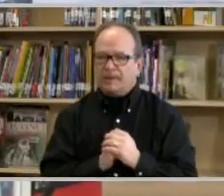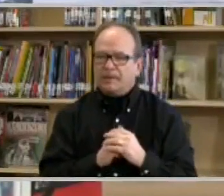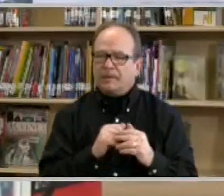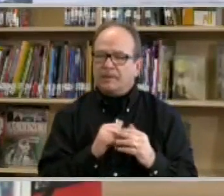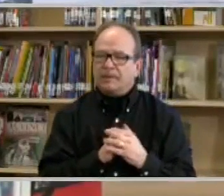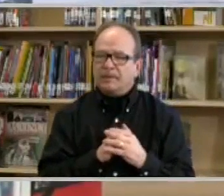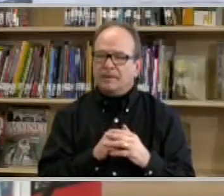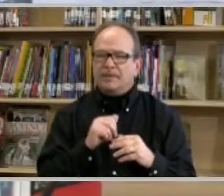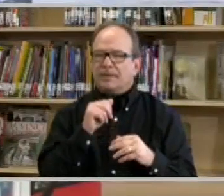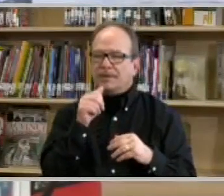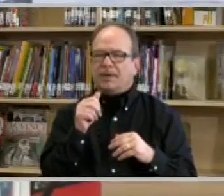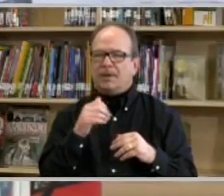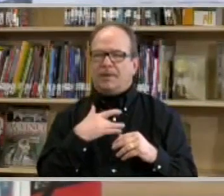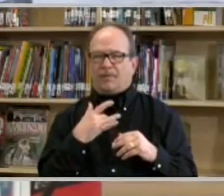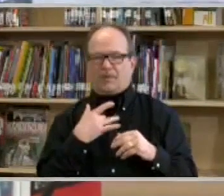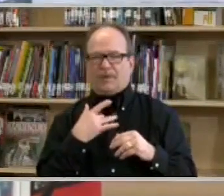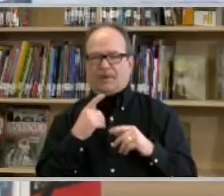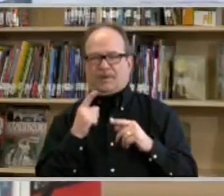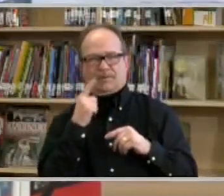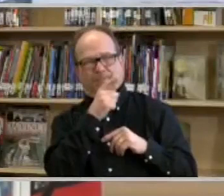ACTUALLY SHOW, I'M NOT TRYING TO